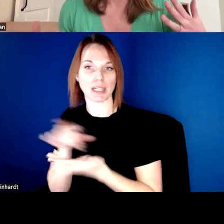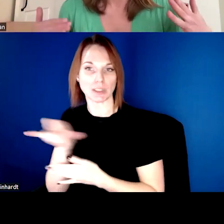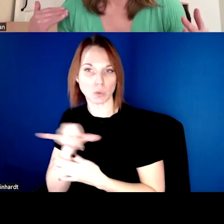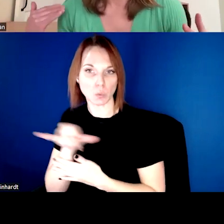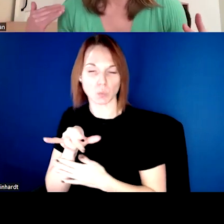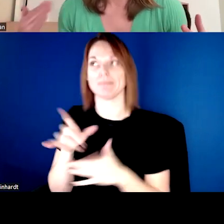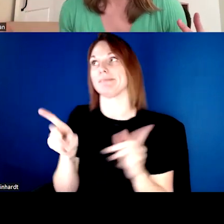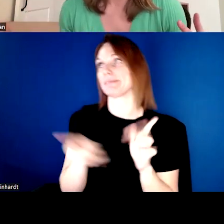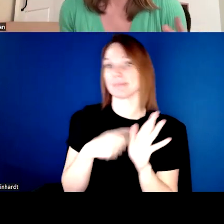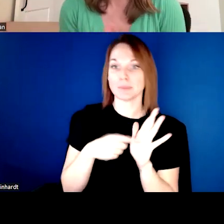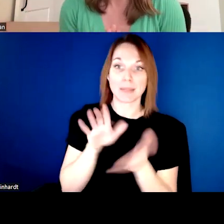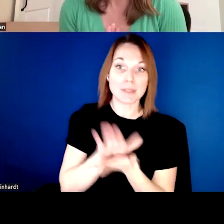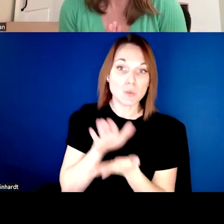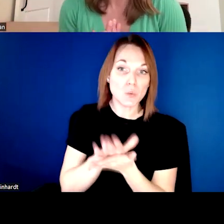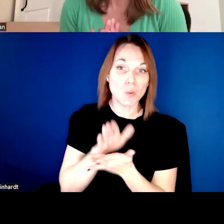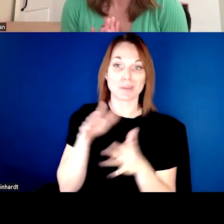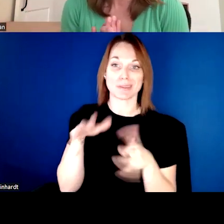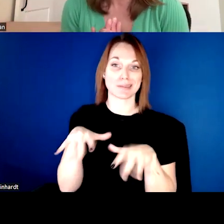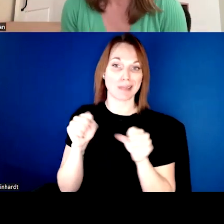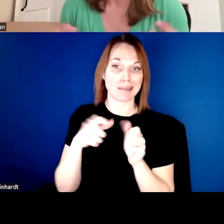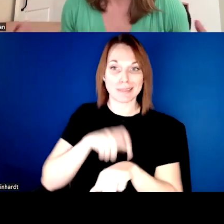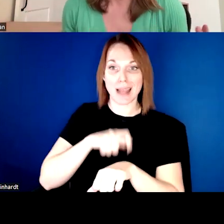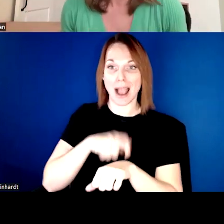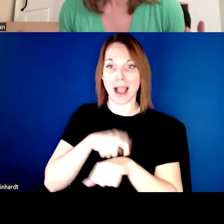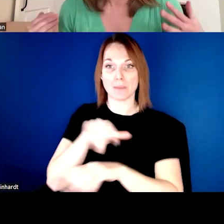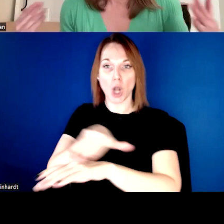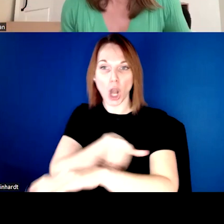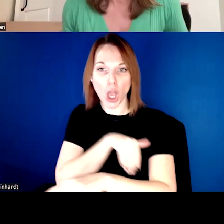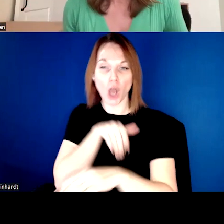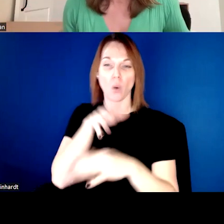actually adapt to the new requirement and maybe everyone didn't actually do it right